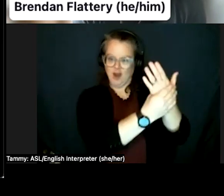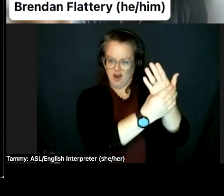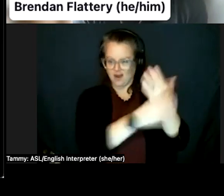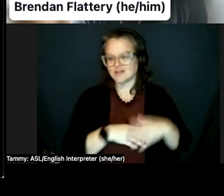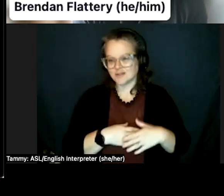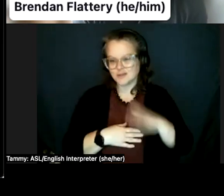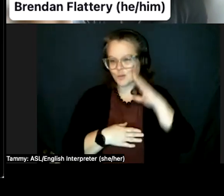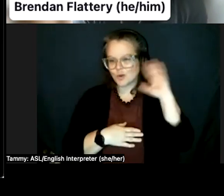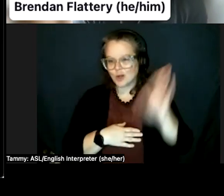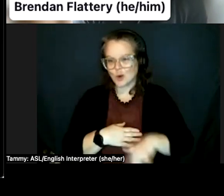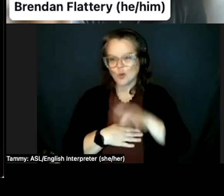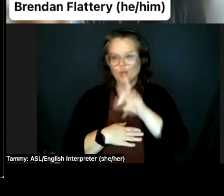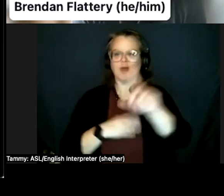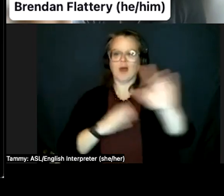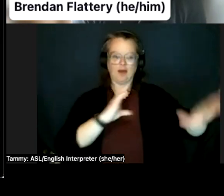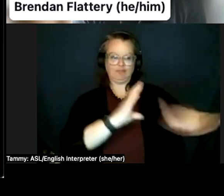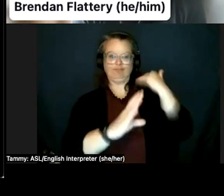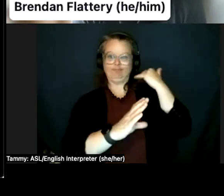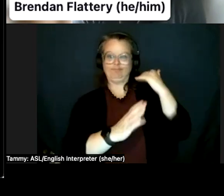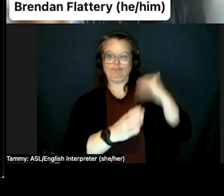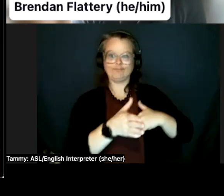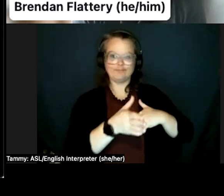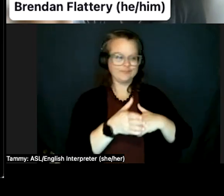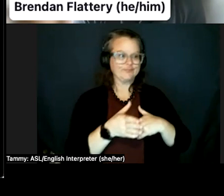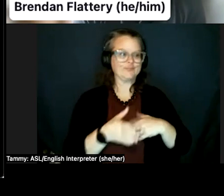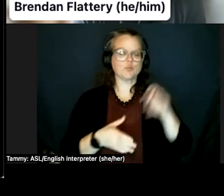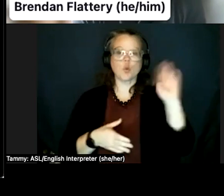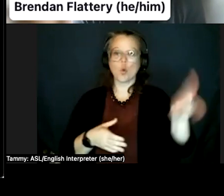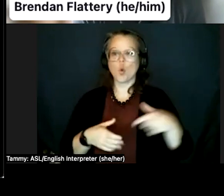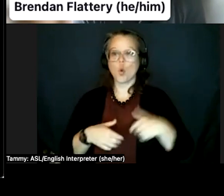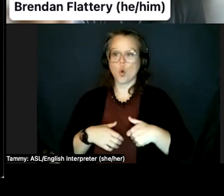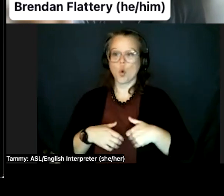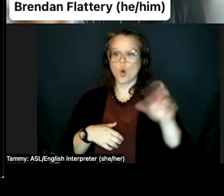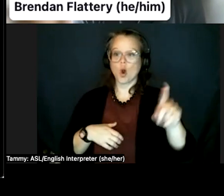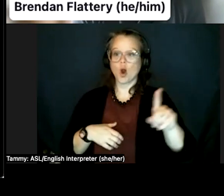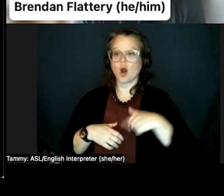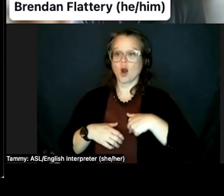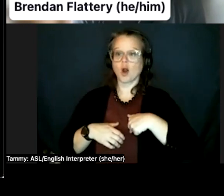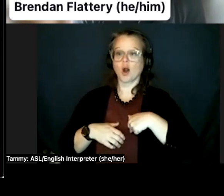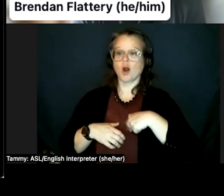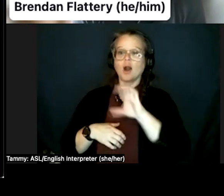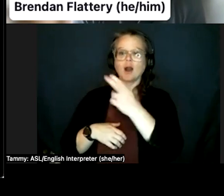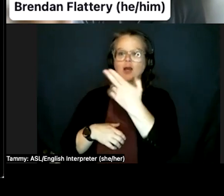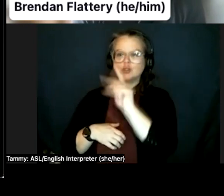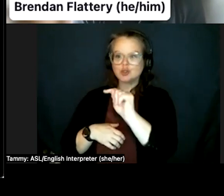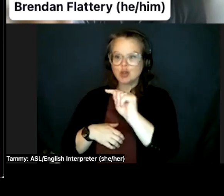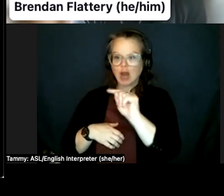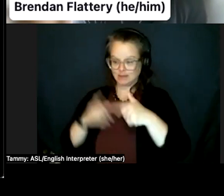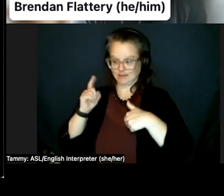will get attached to chat messages as files. But I found out that, you know,